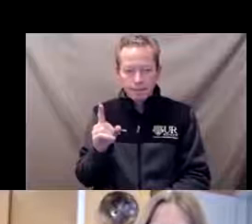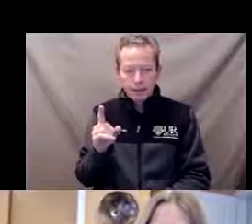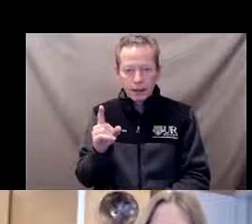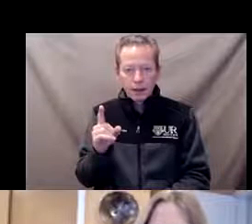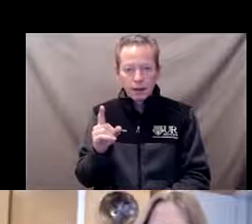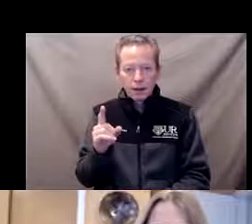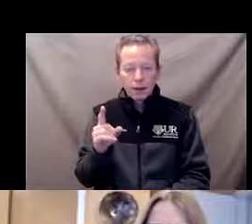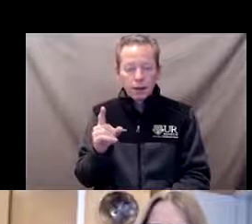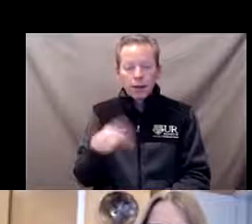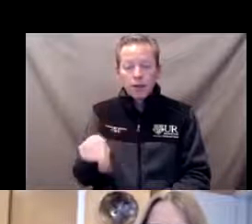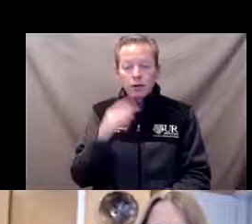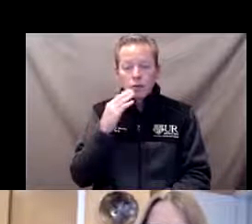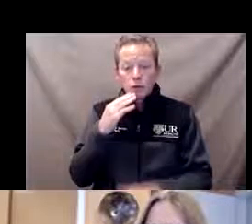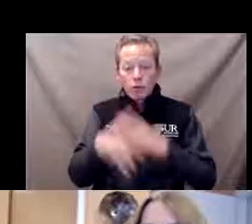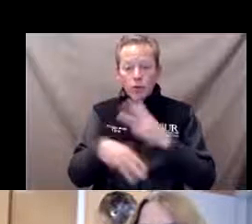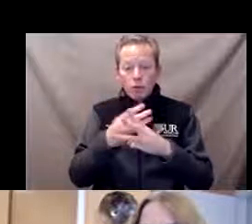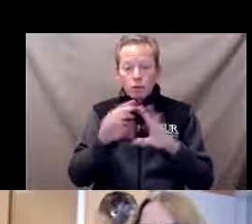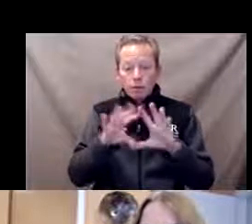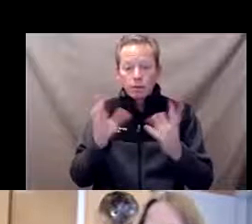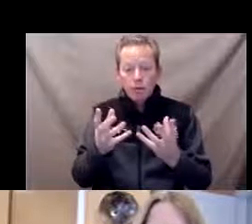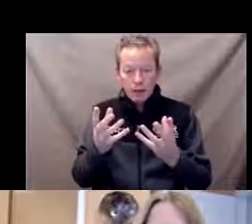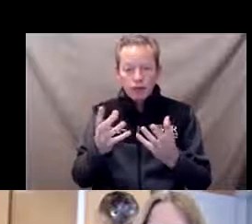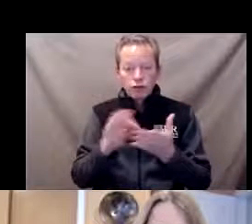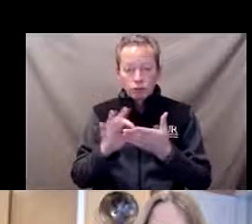As you all know the world population faces a demographic